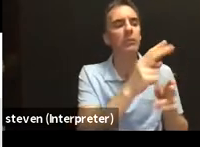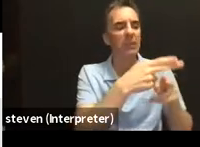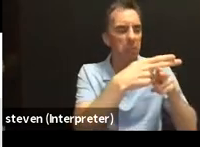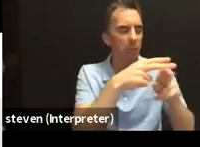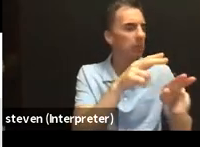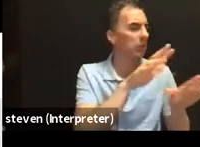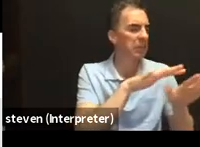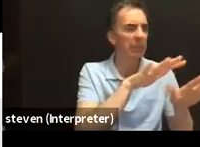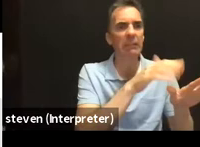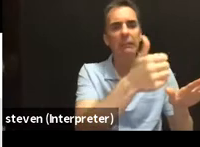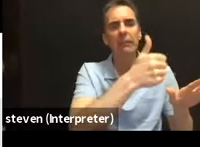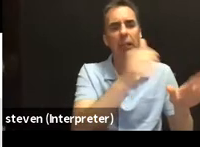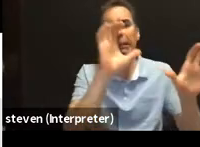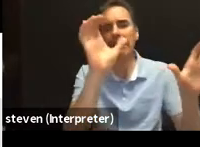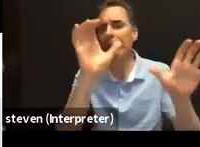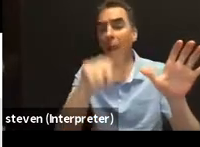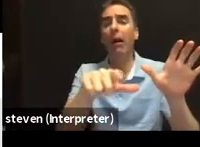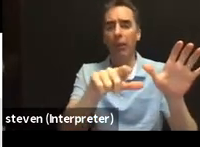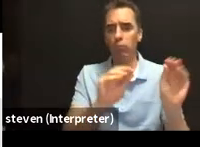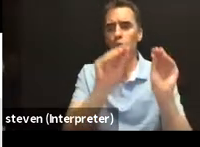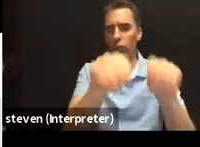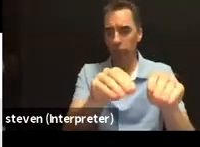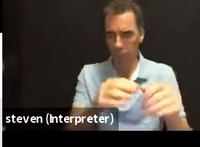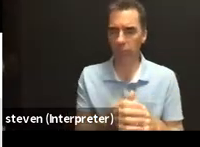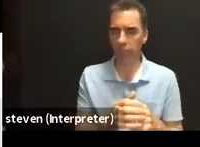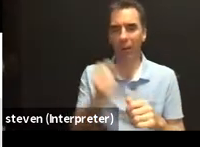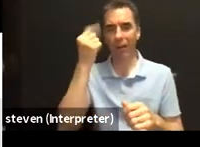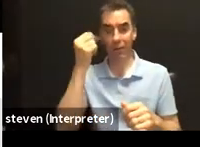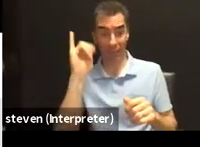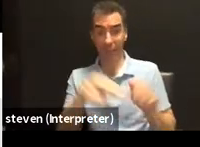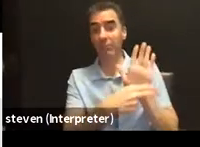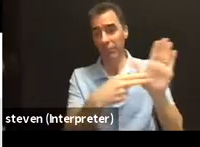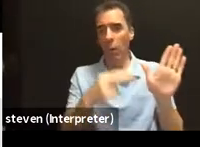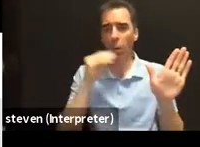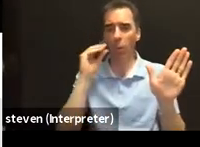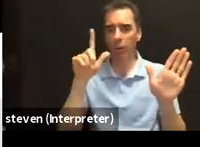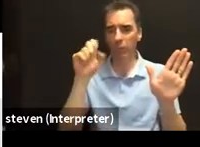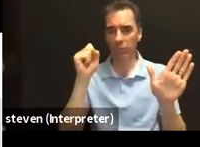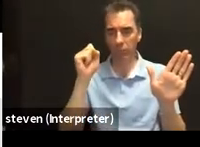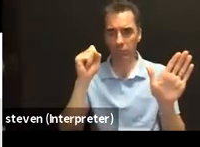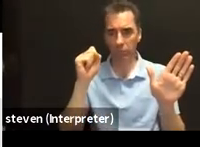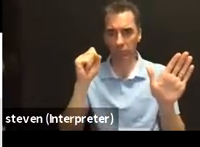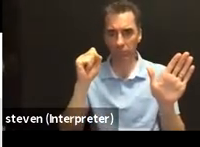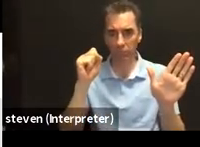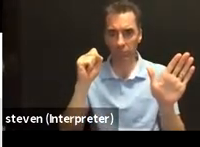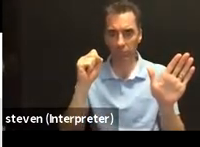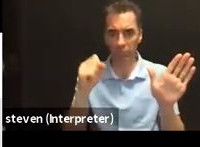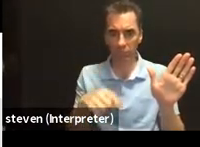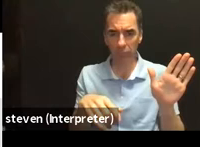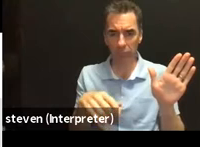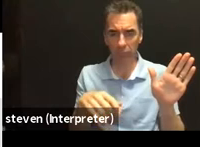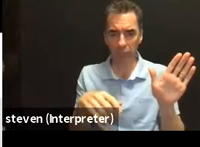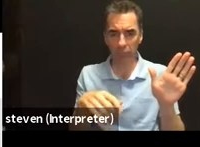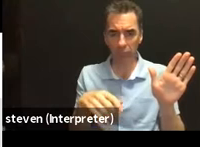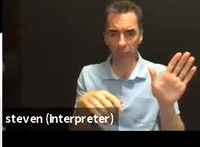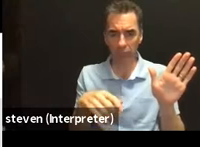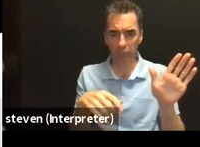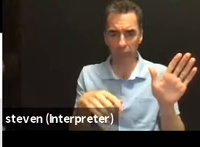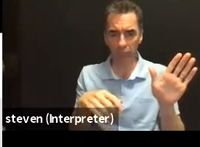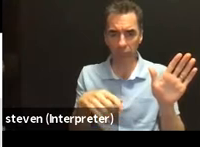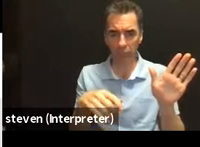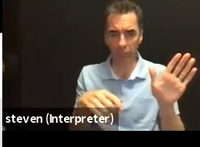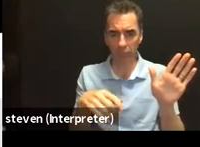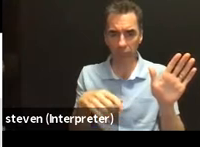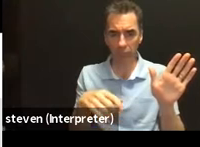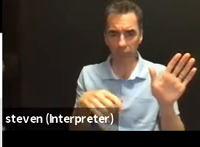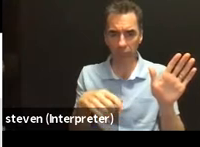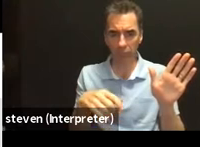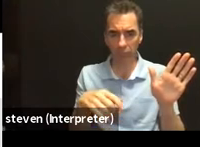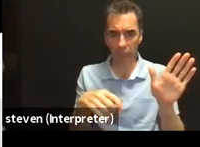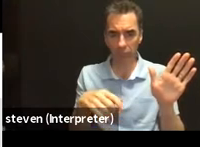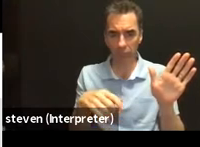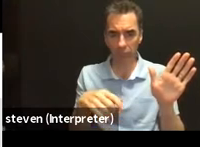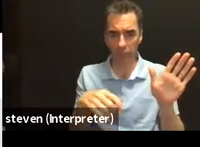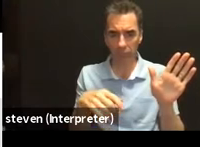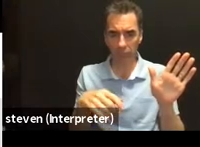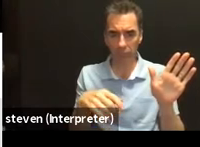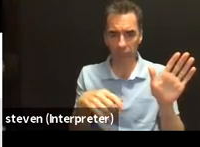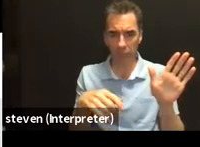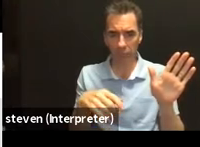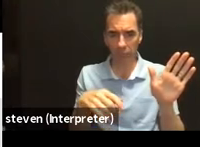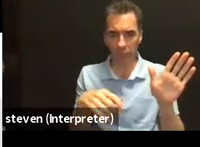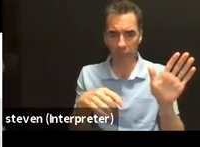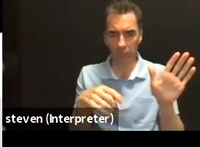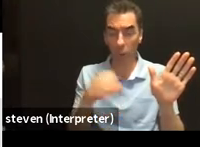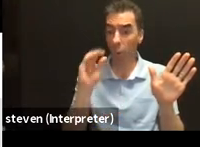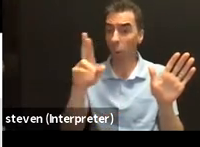maria.rodriguez: You have transitional housing programs they are considered homeless because without a transitional housing program, that means that the the individual or the family would essentially be home literally homeless if there was no funding for the transitional housing programs.